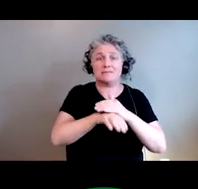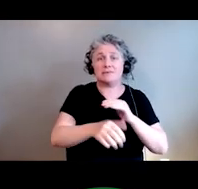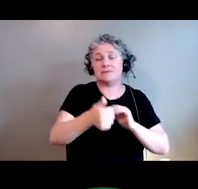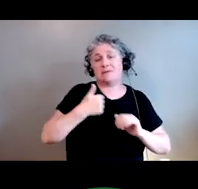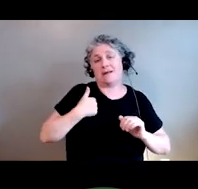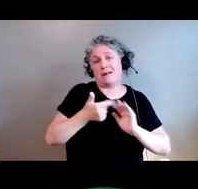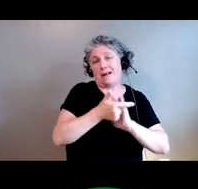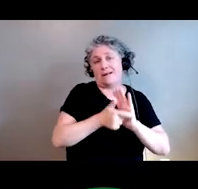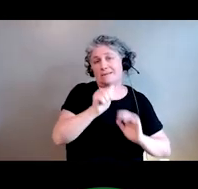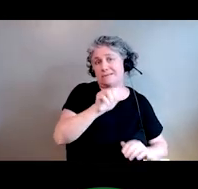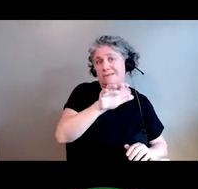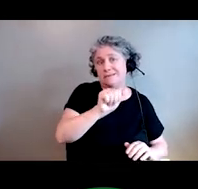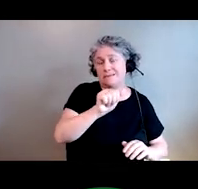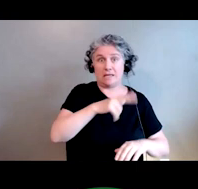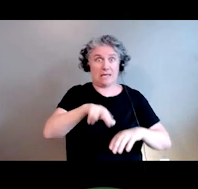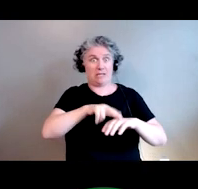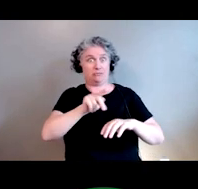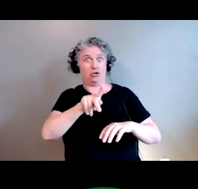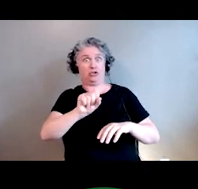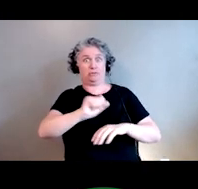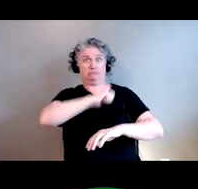system in house and enhancements that we can affect.